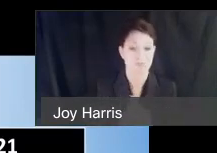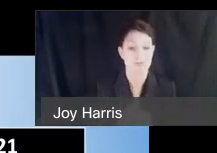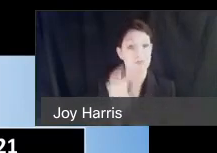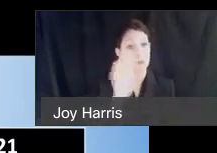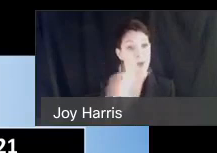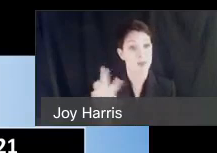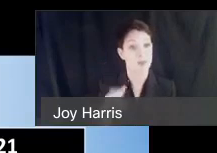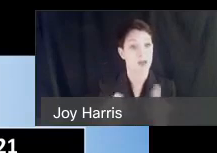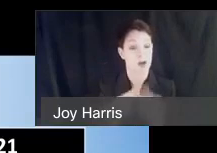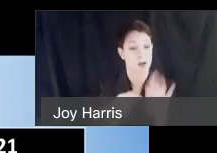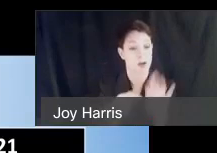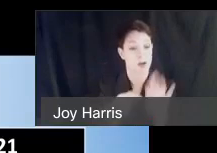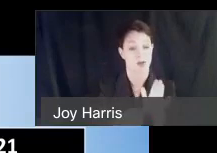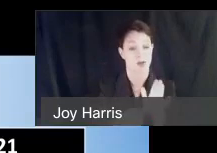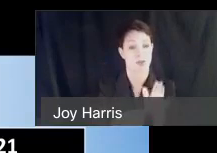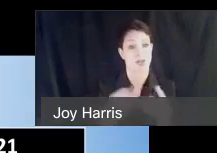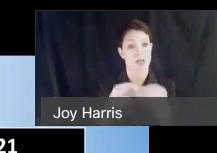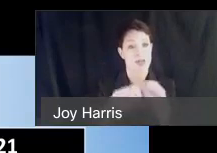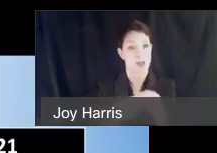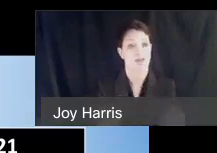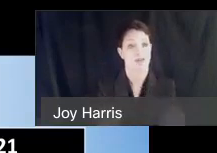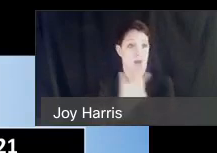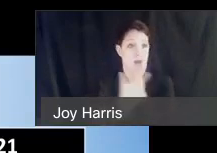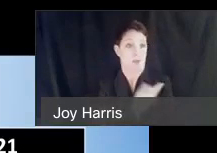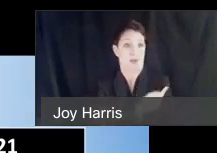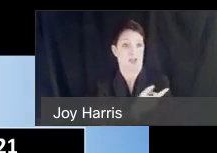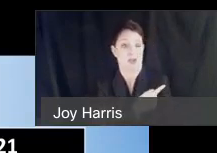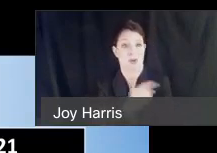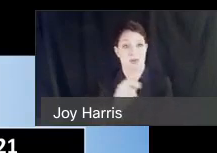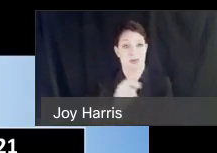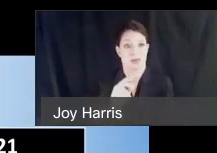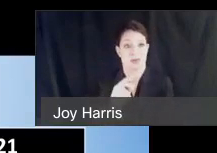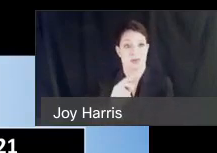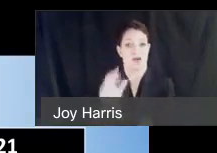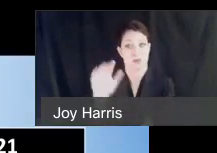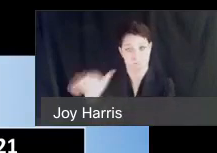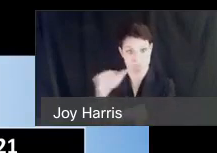a running total of how many doses of vaccine we've received and how many doses we have given.